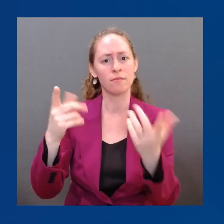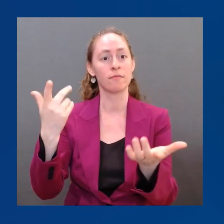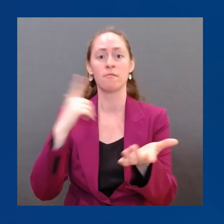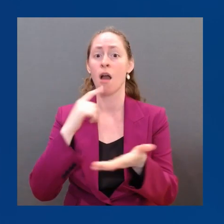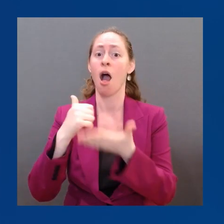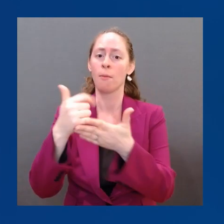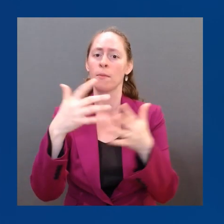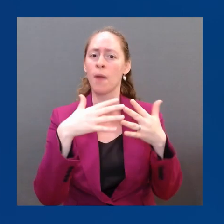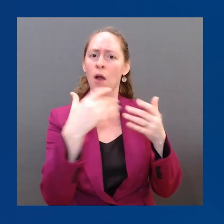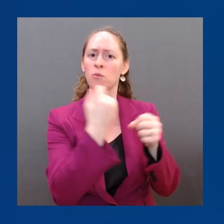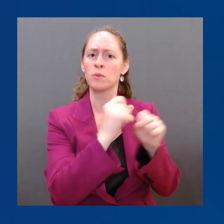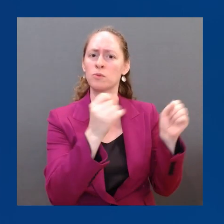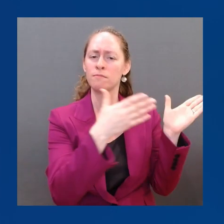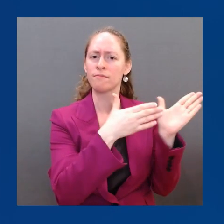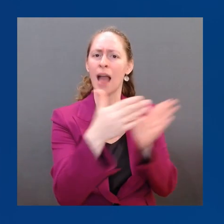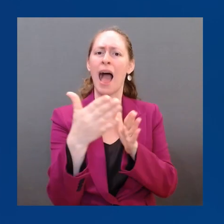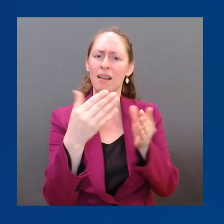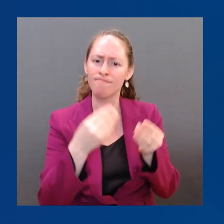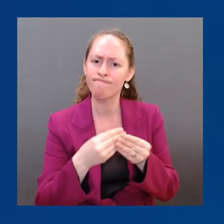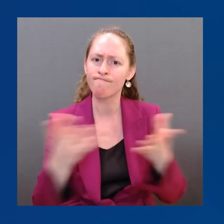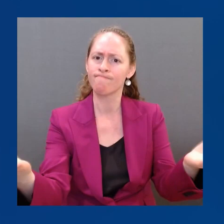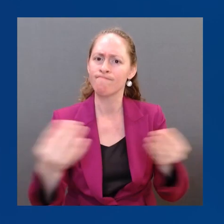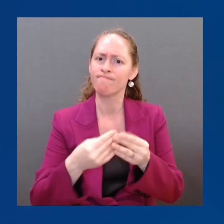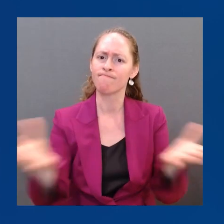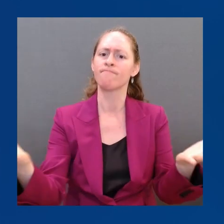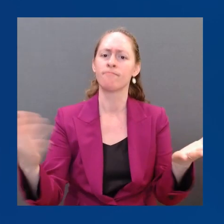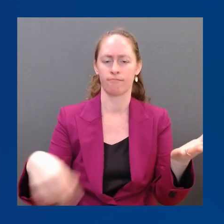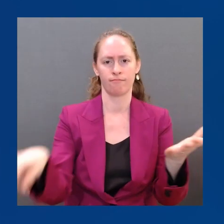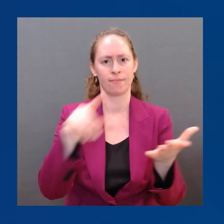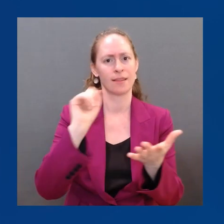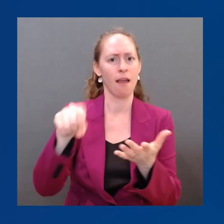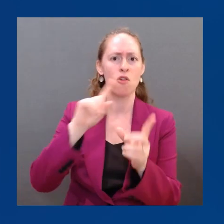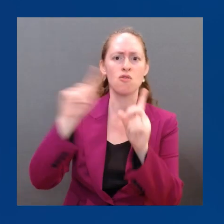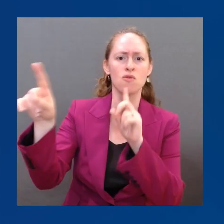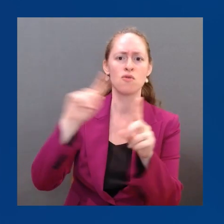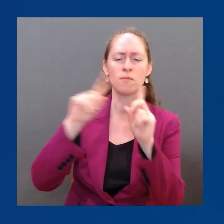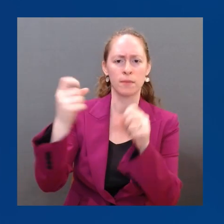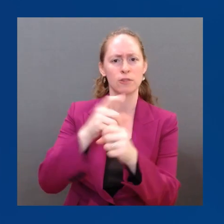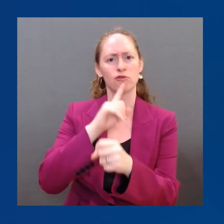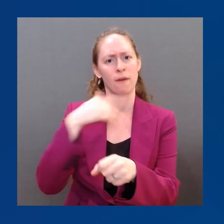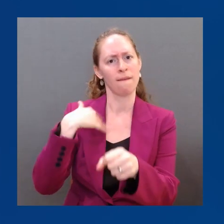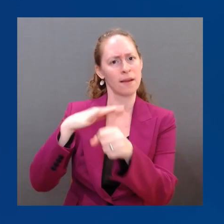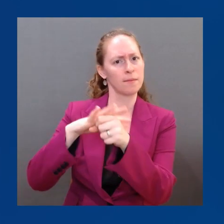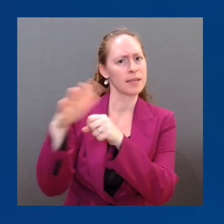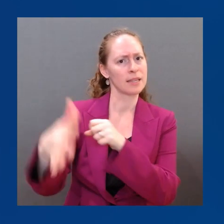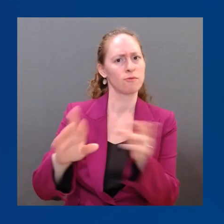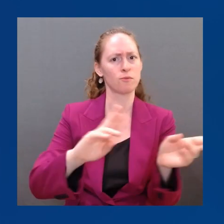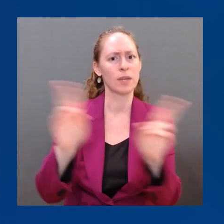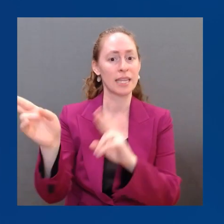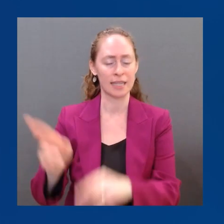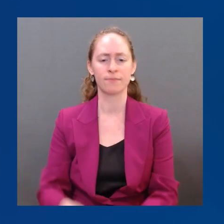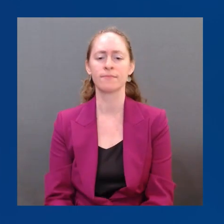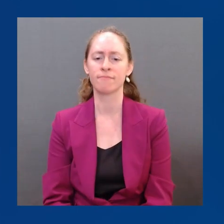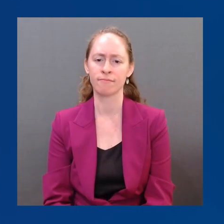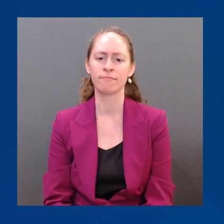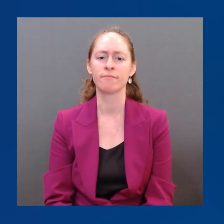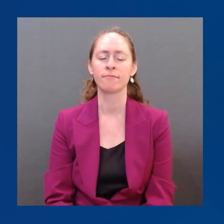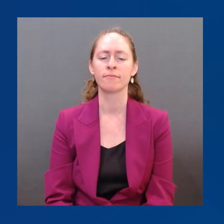and make sure we had adequate number of tests. Given the -- the spread of infections that's happening across the country, we know use of rapid tests